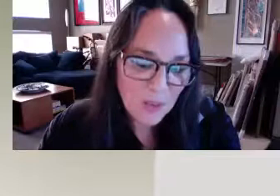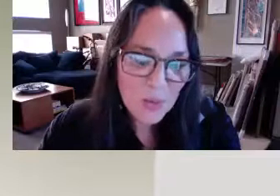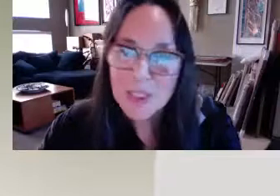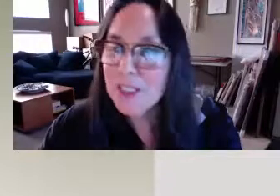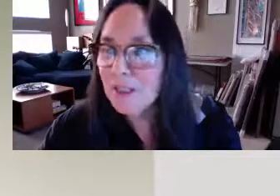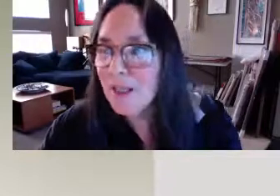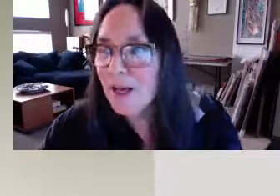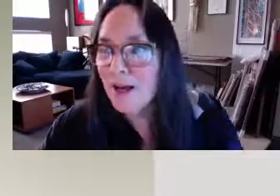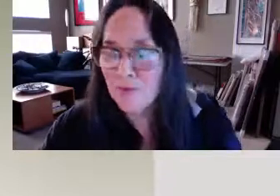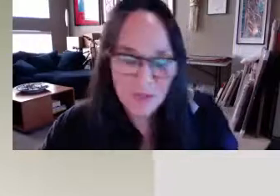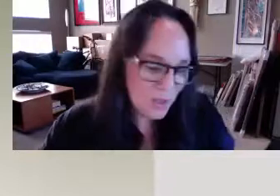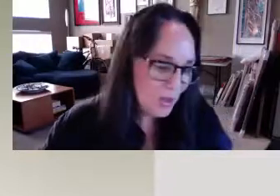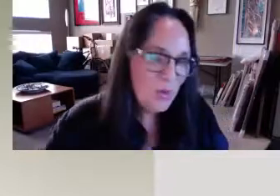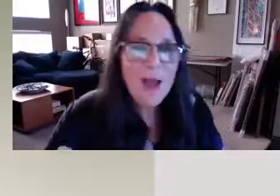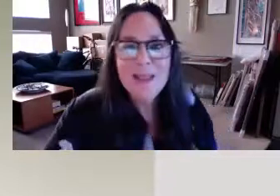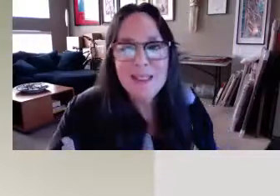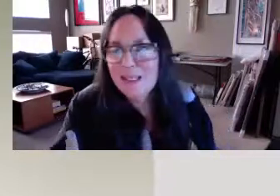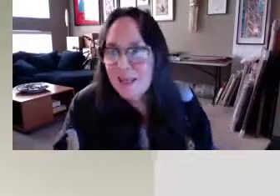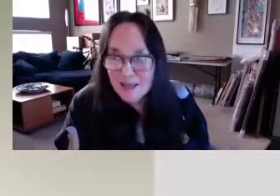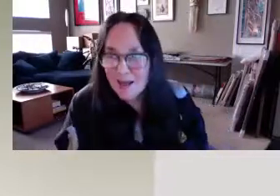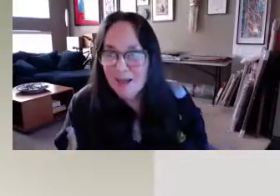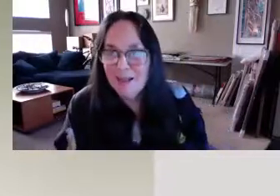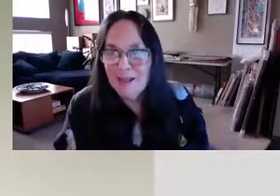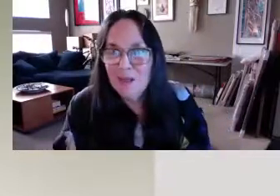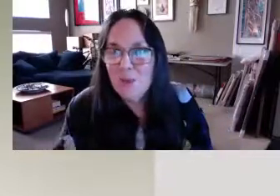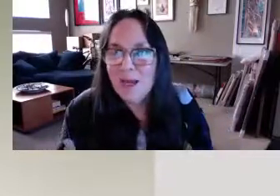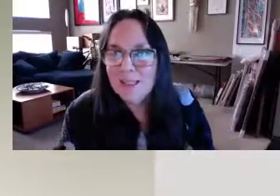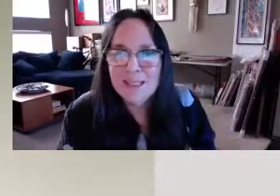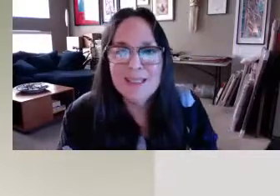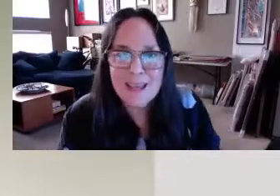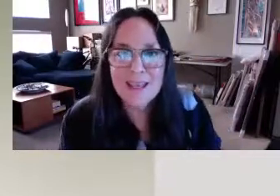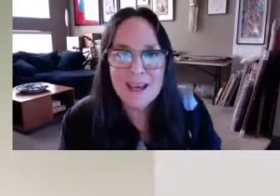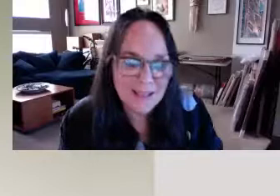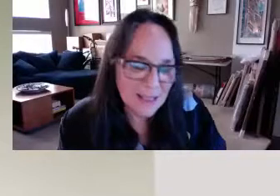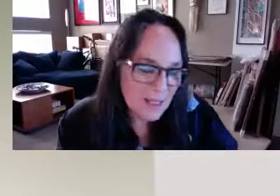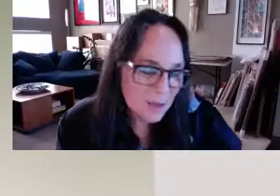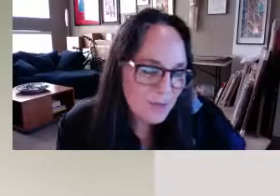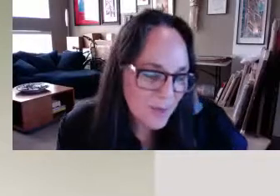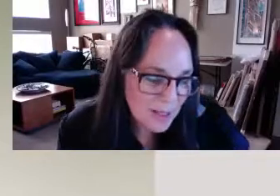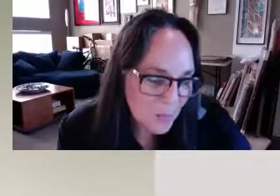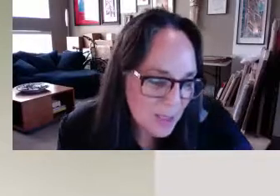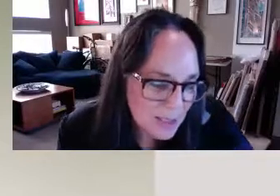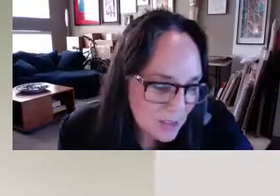We're still alive! Like who has to say that? Who has to say that? And the fact that we continue to